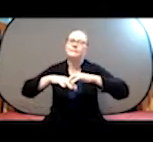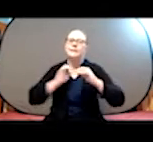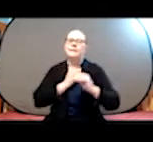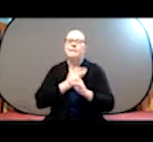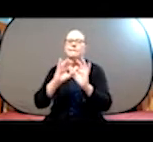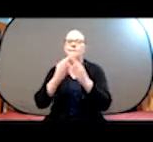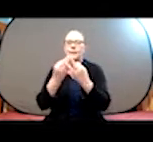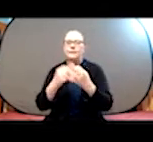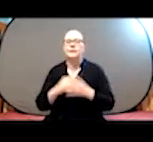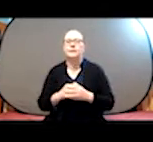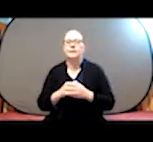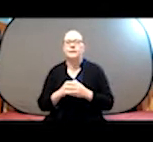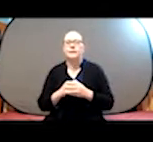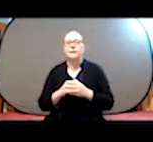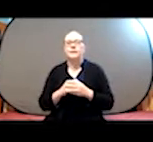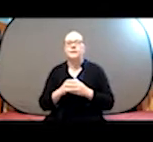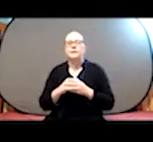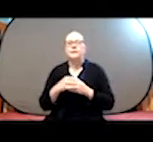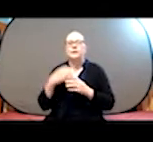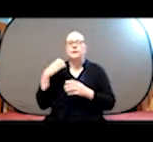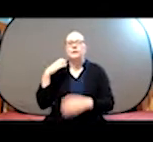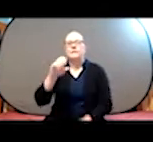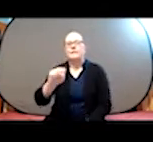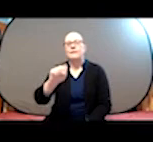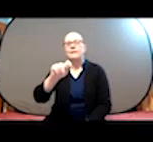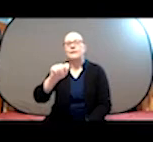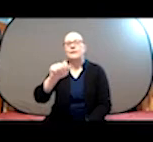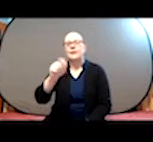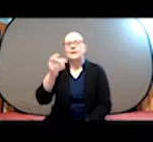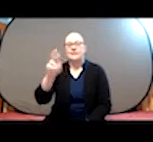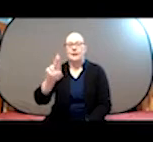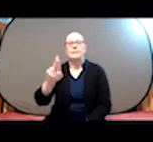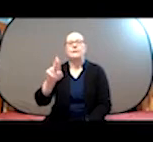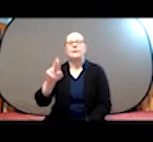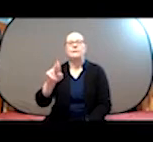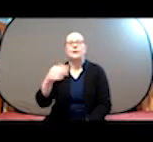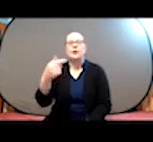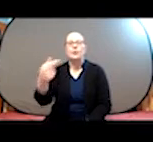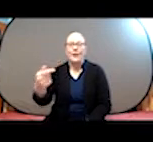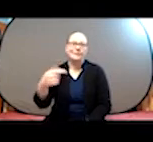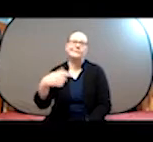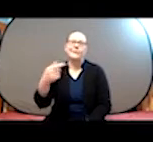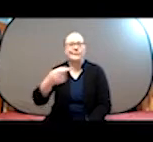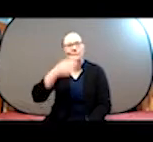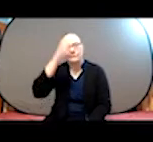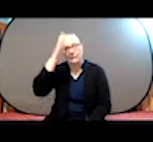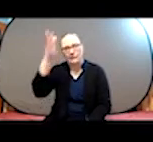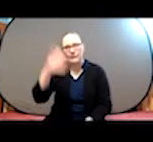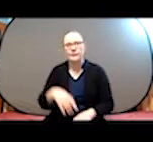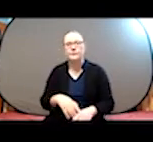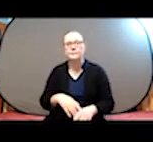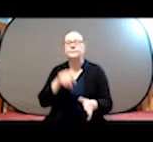this is a chief Stabber from my great great grandfather. This is Kills on Horseback and